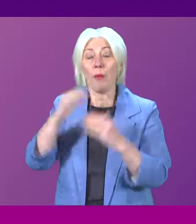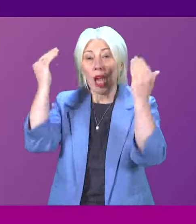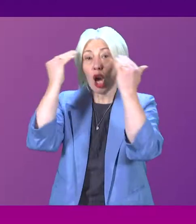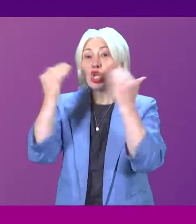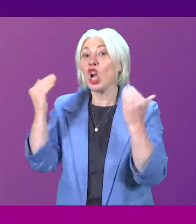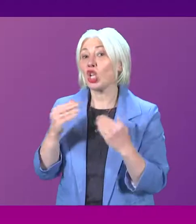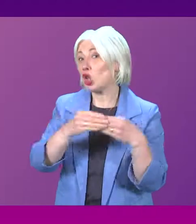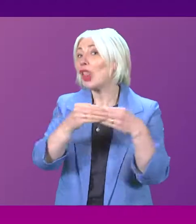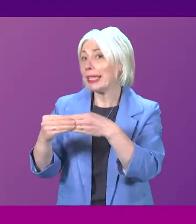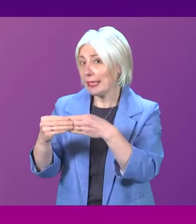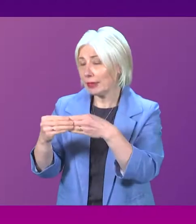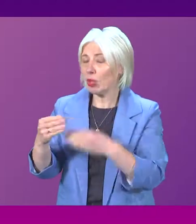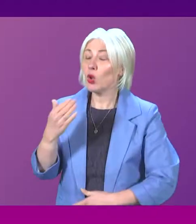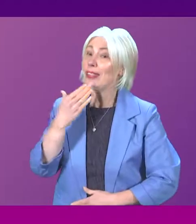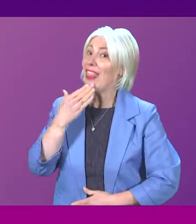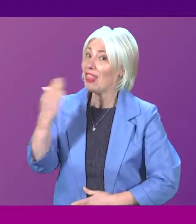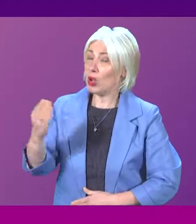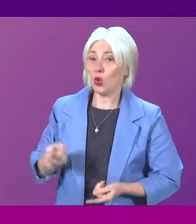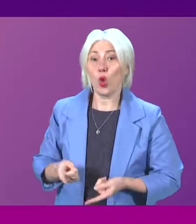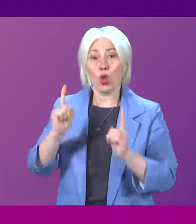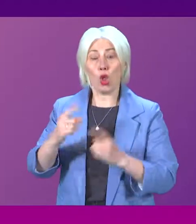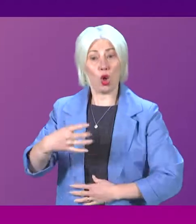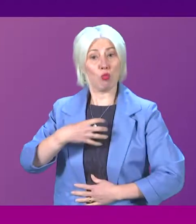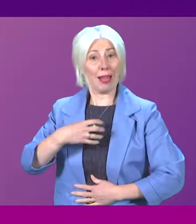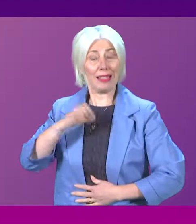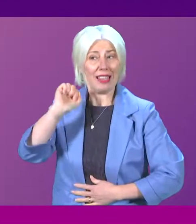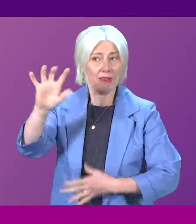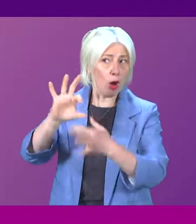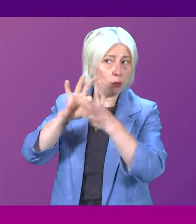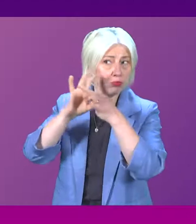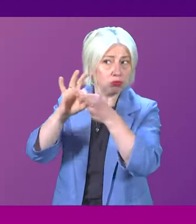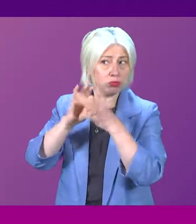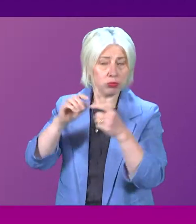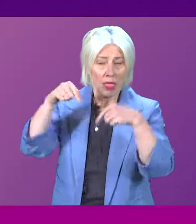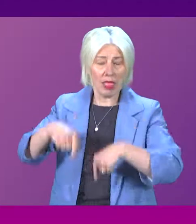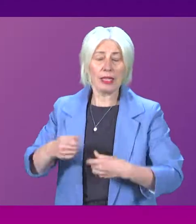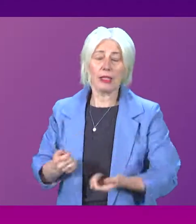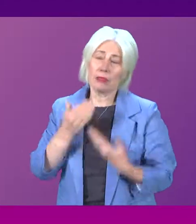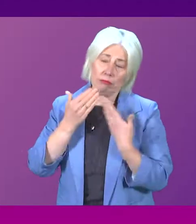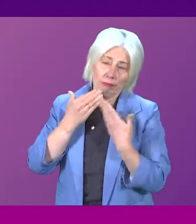I thank the Lord President for his engagement and co-operation on that matter.